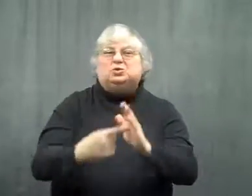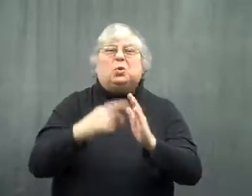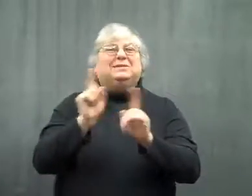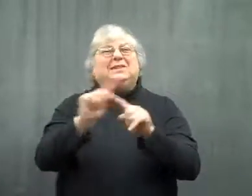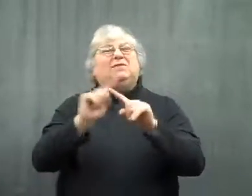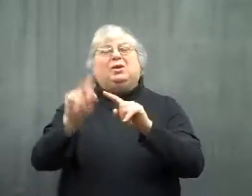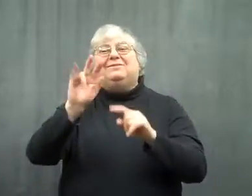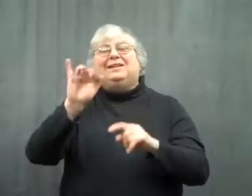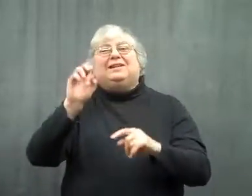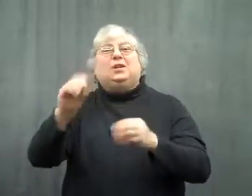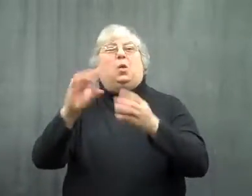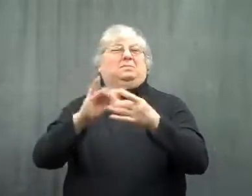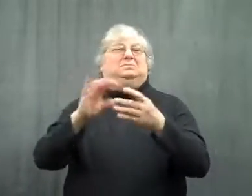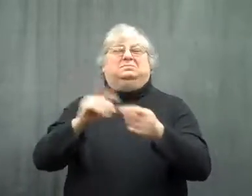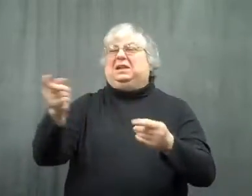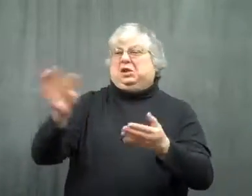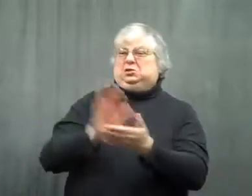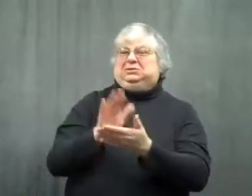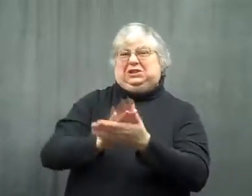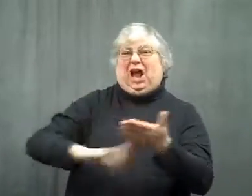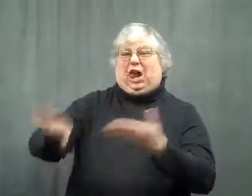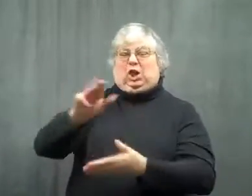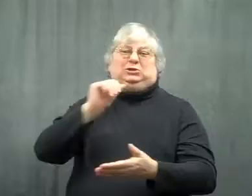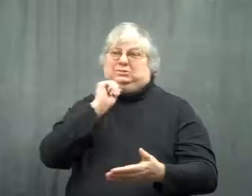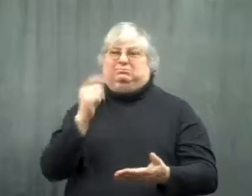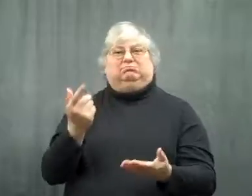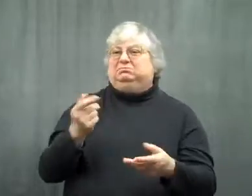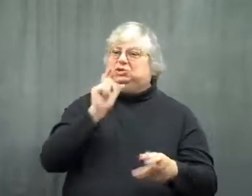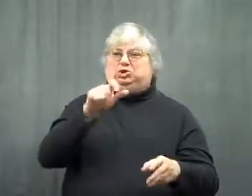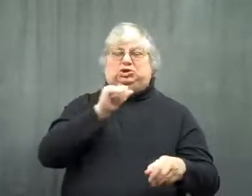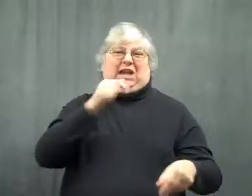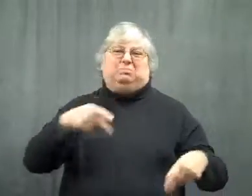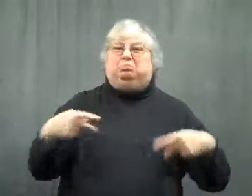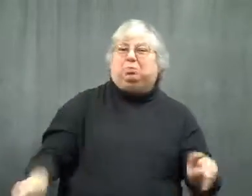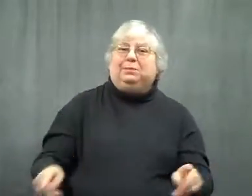He showed videos and in one, he said the college shouldn't be allowed to exist.